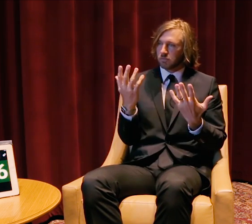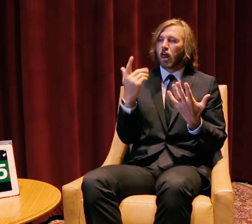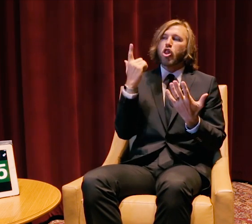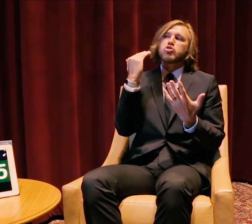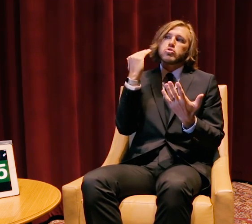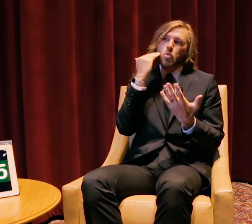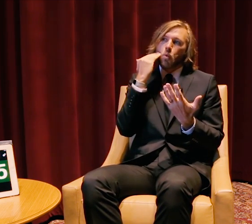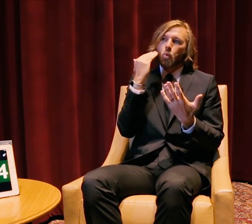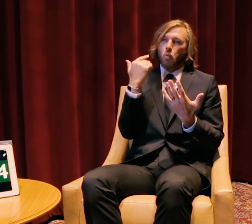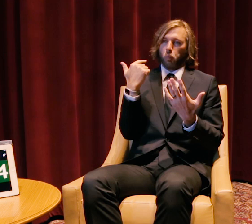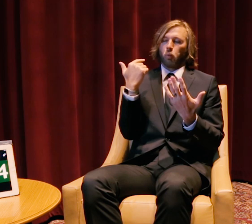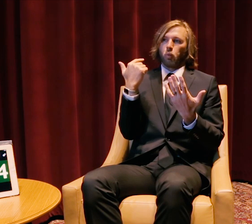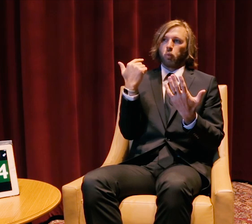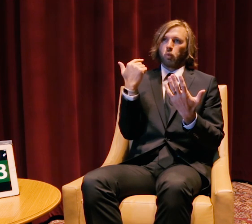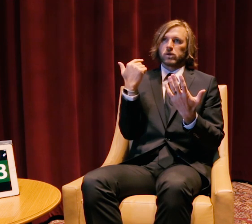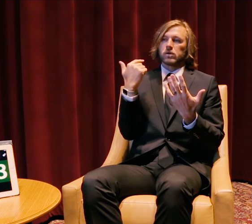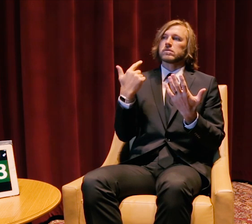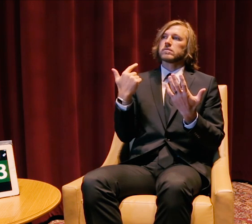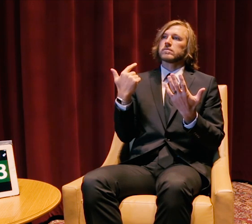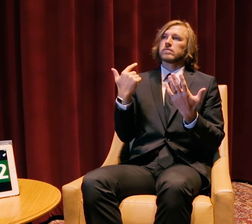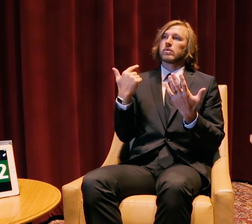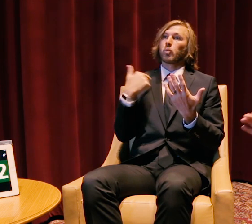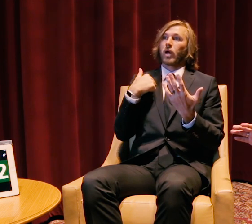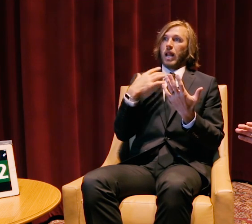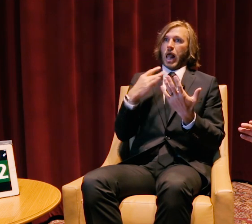They knew that we loved our work.